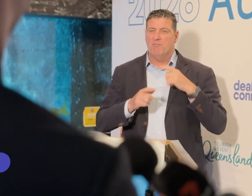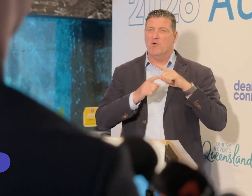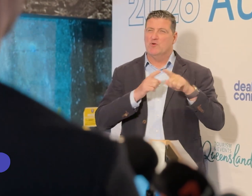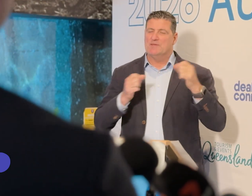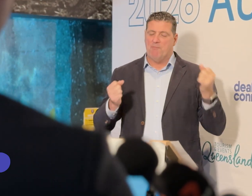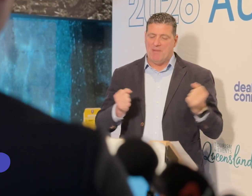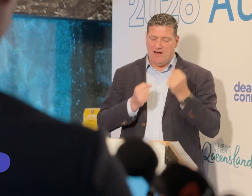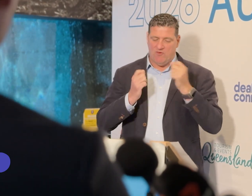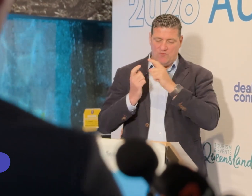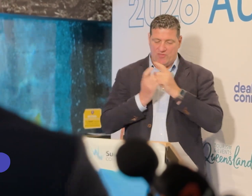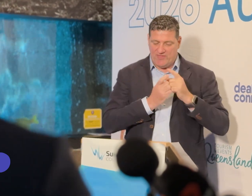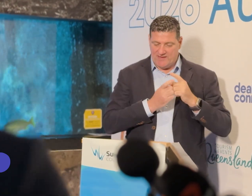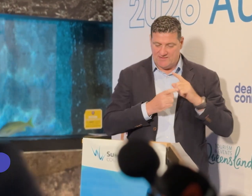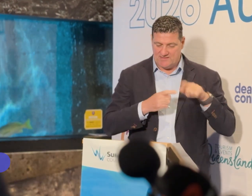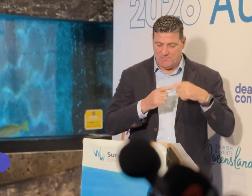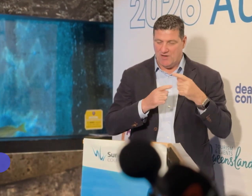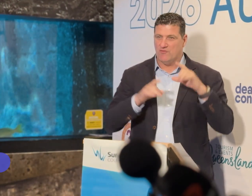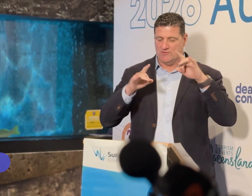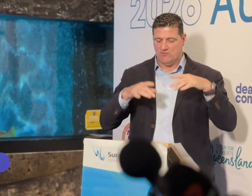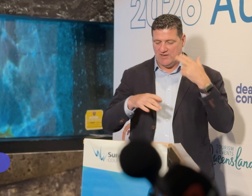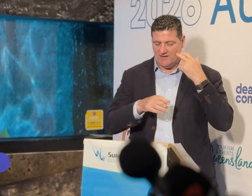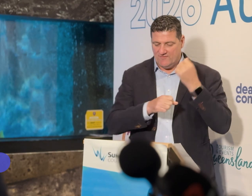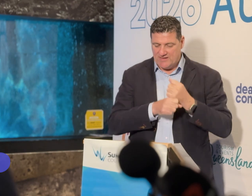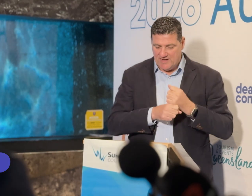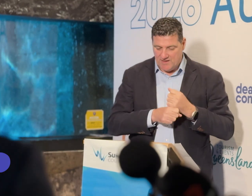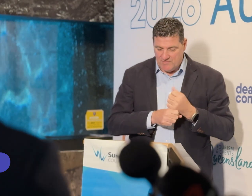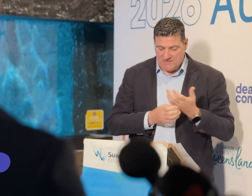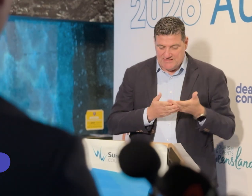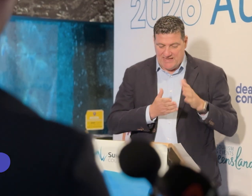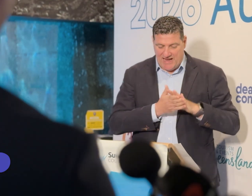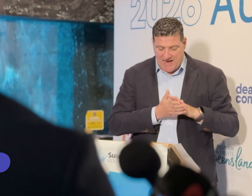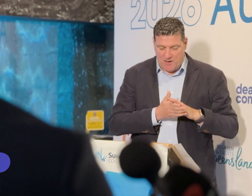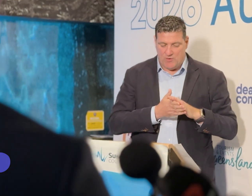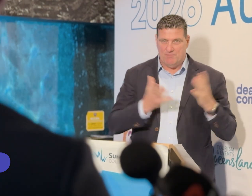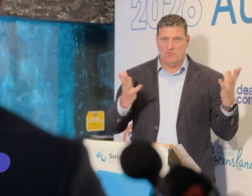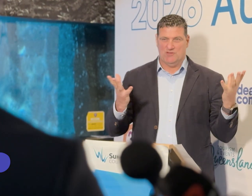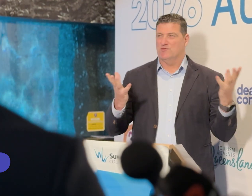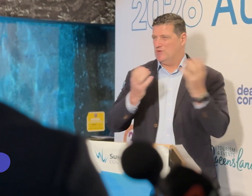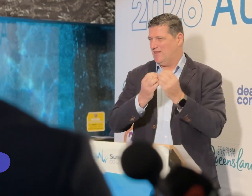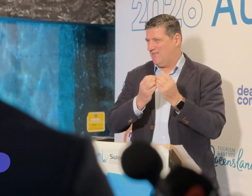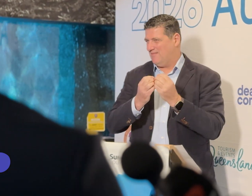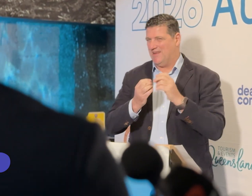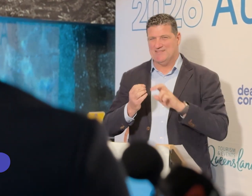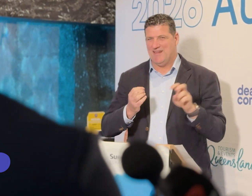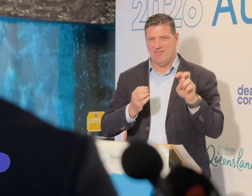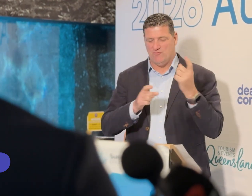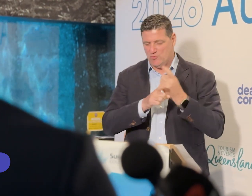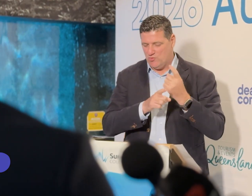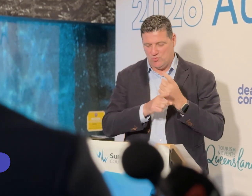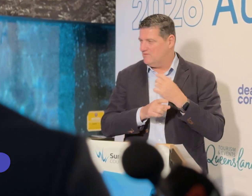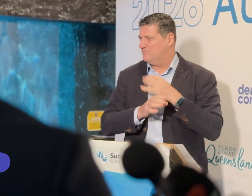The most powerful thing about Australian Deaf Games is how it does bring everyone together as Kathryn spoke to.